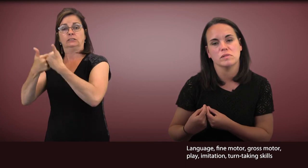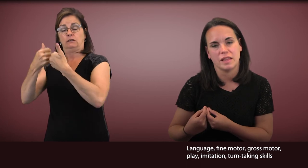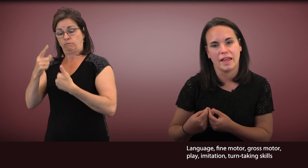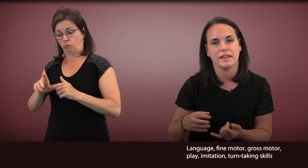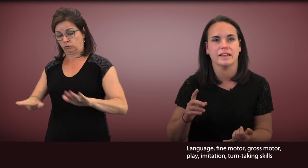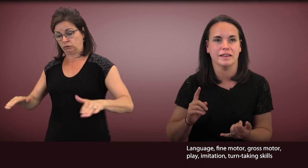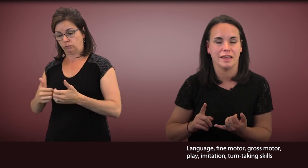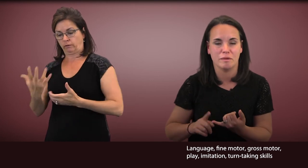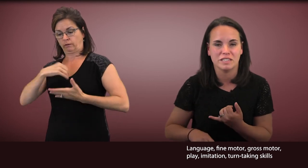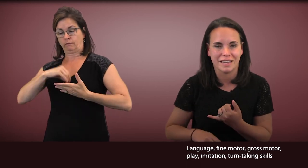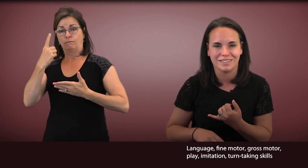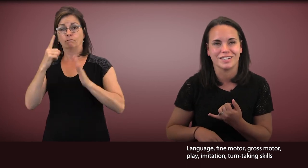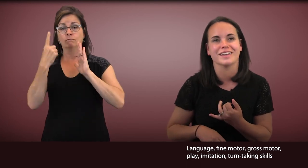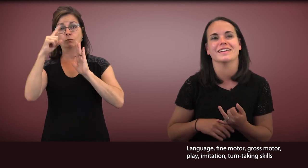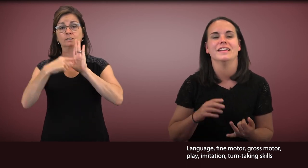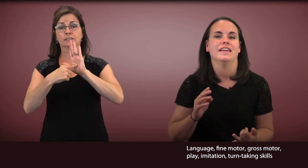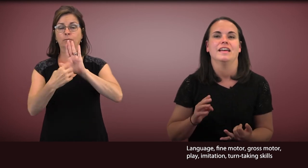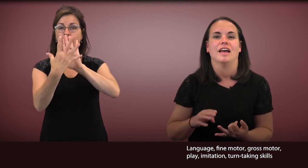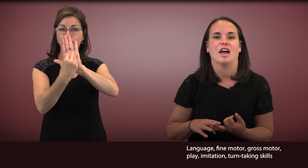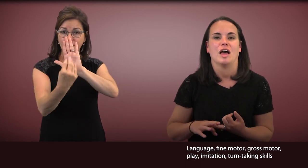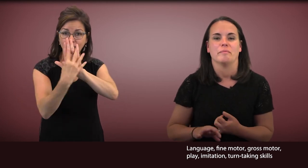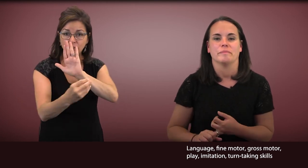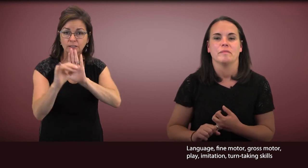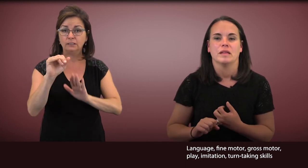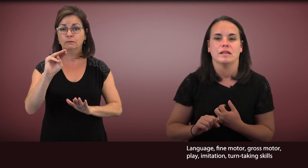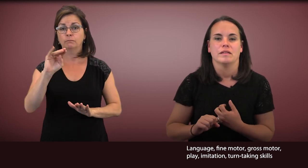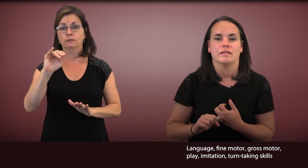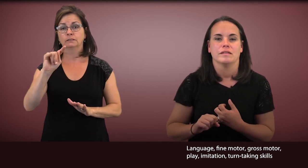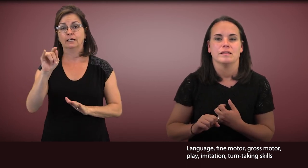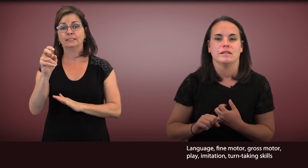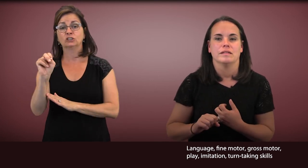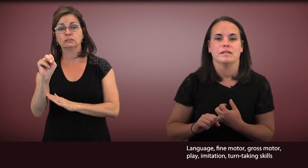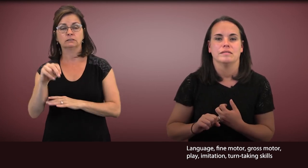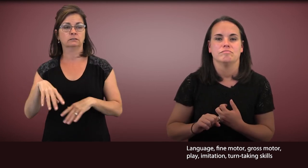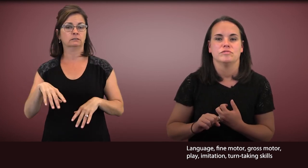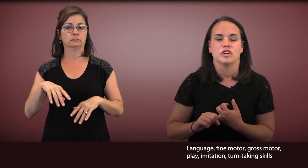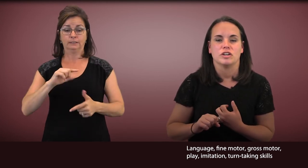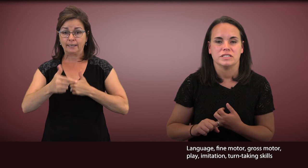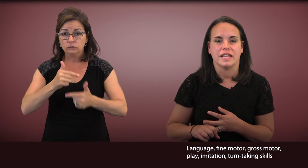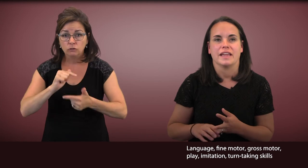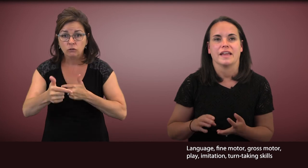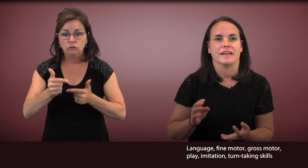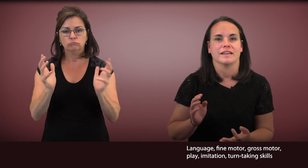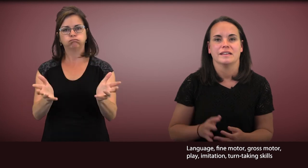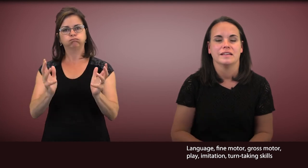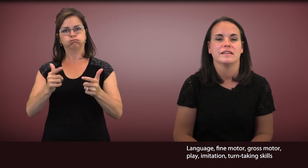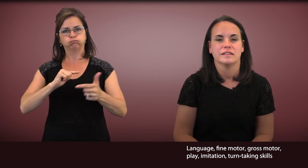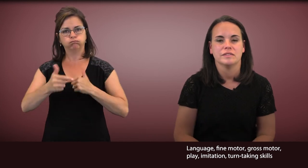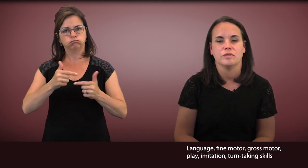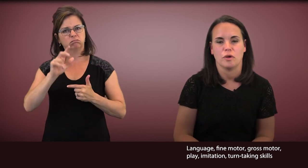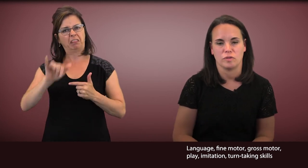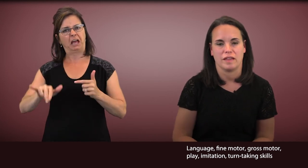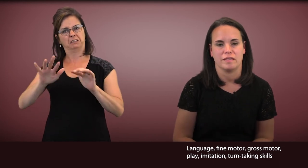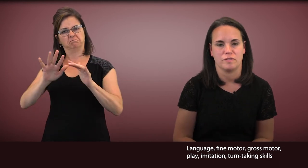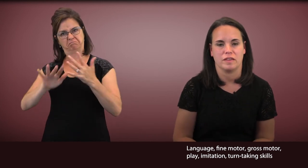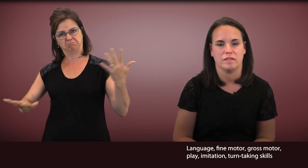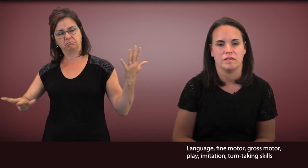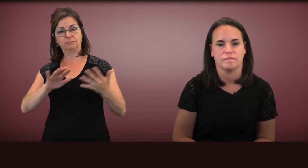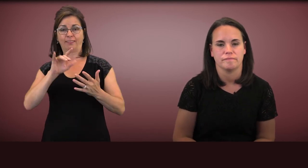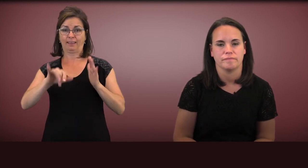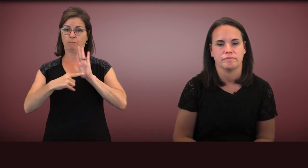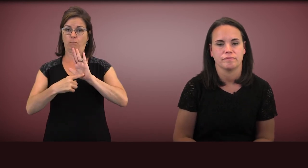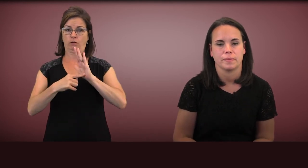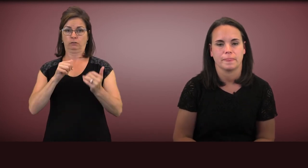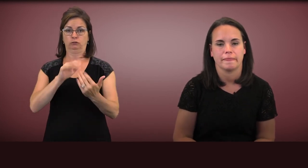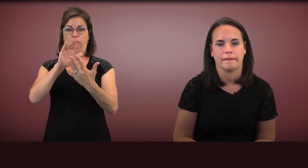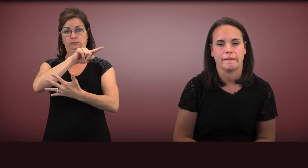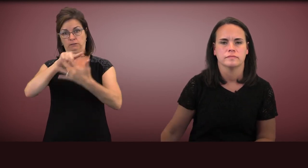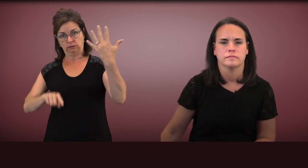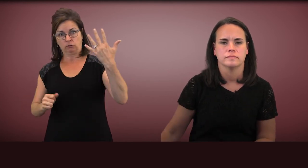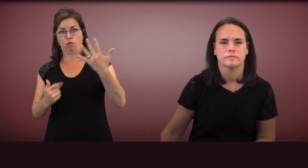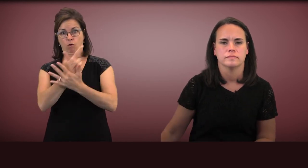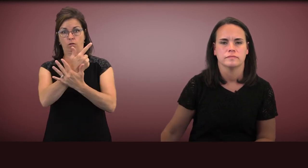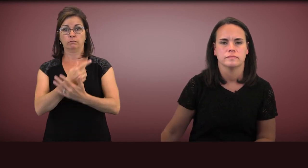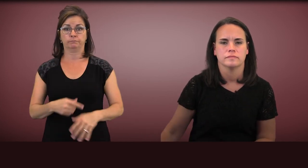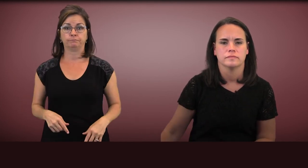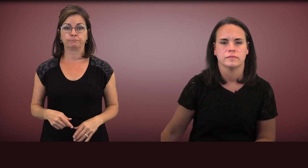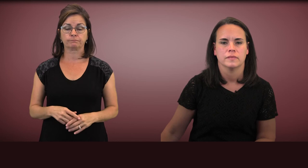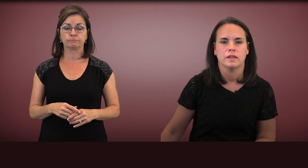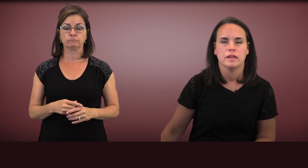like an imitation, turn-taking, those kinds of skills.